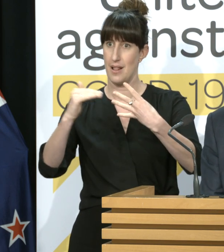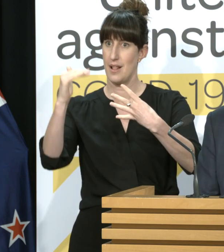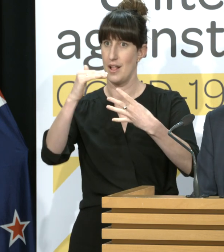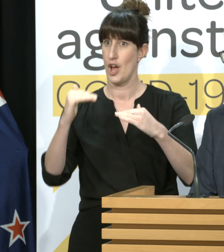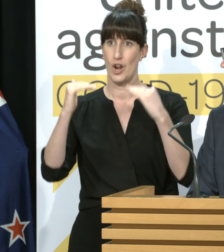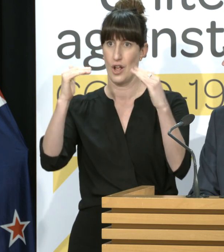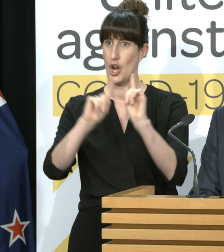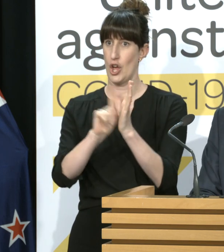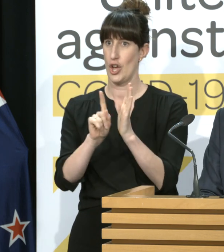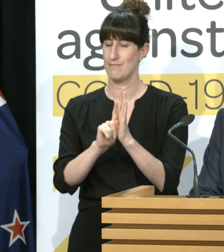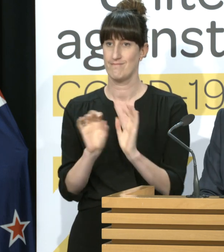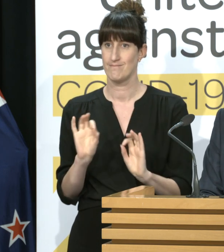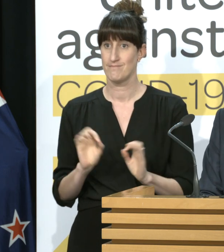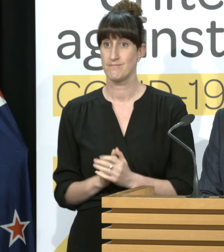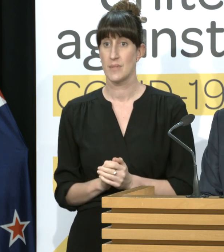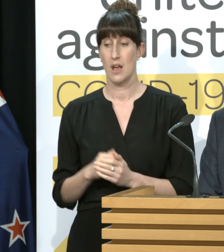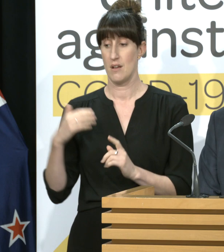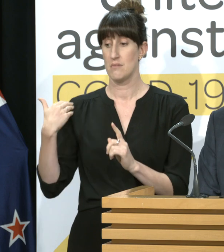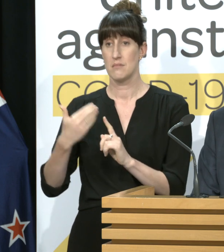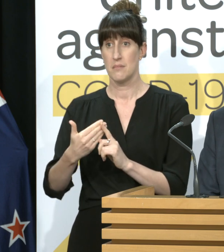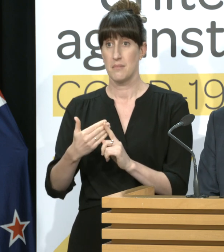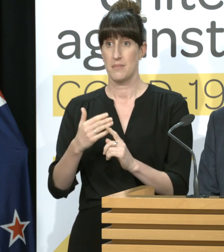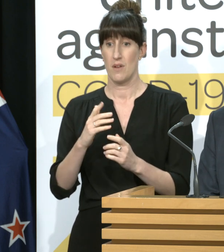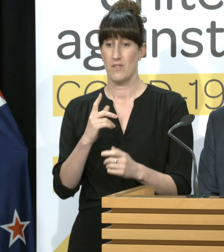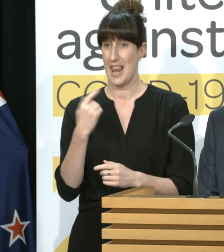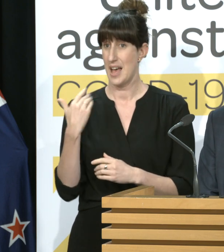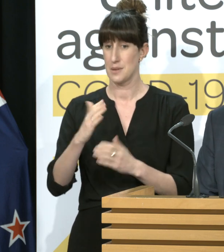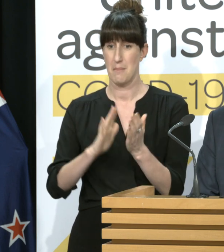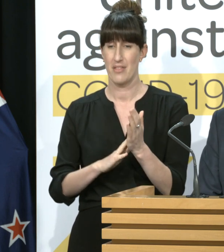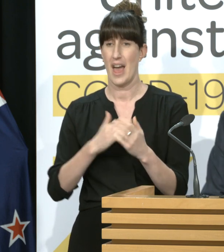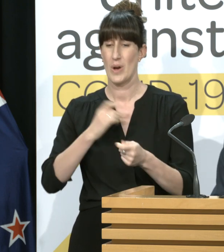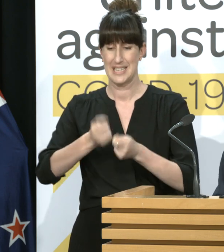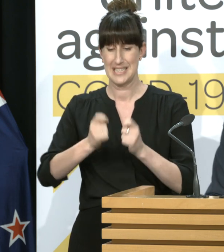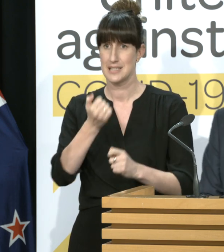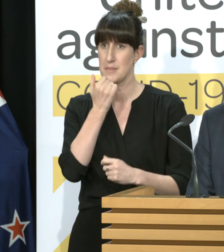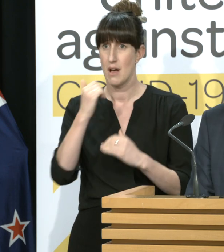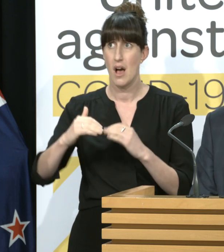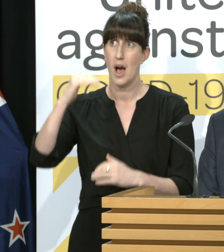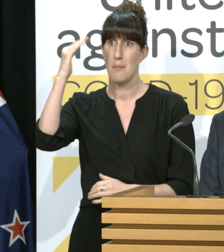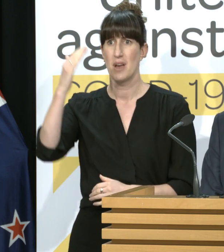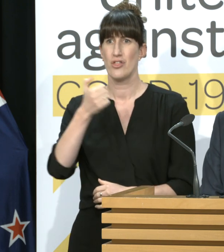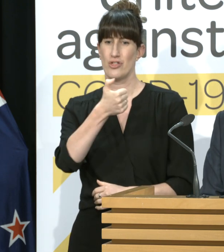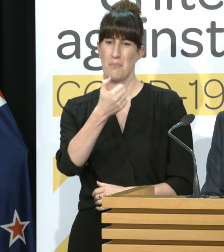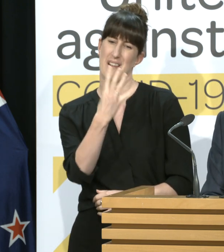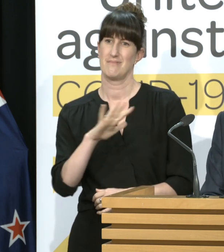than 470,000 tests. So that's an average of more than 36,000 tests per week,